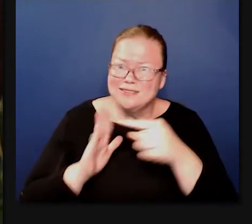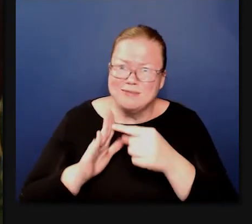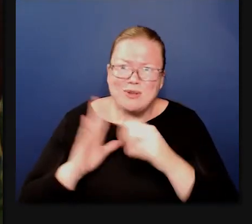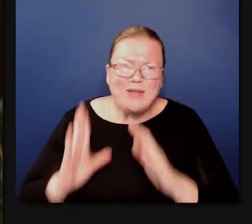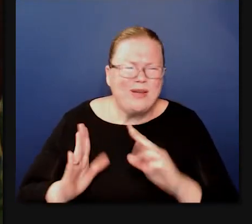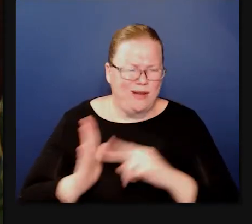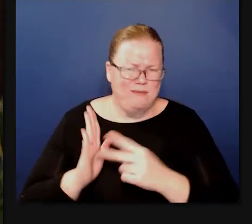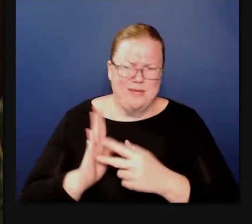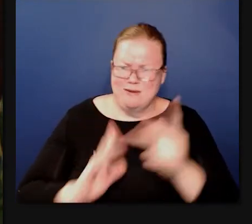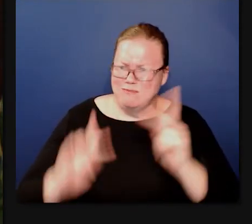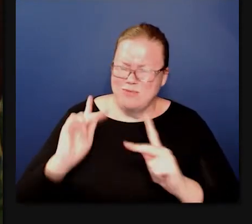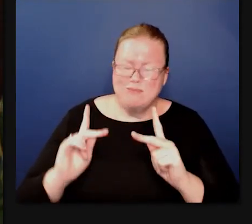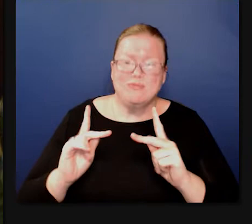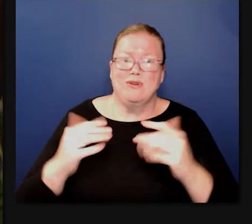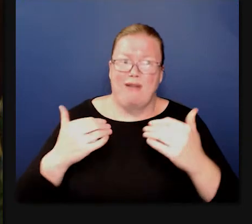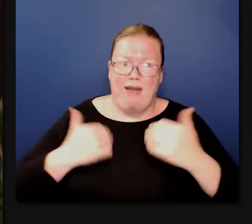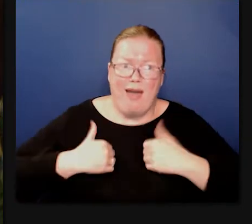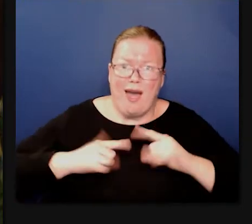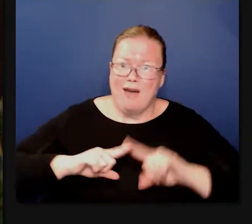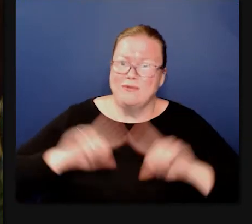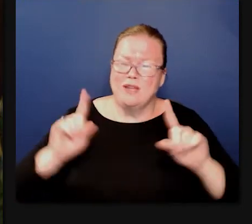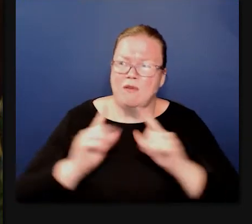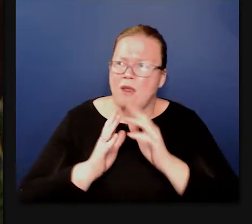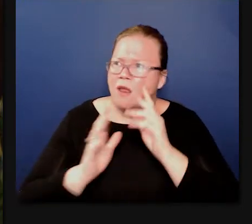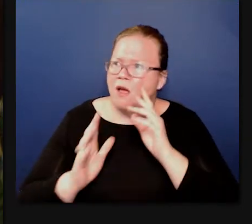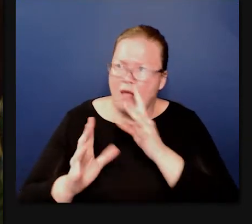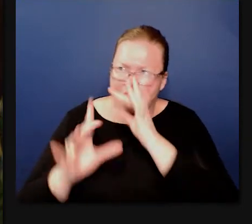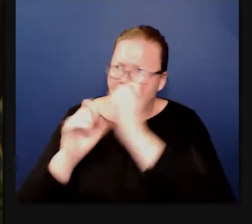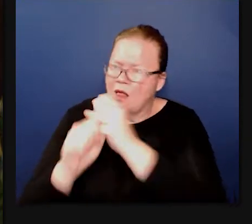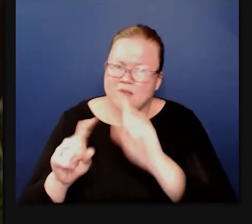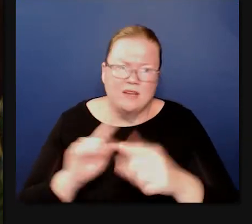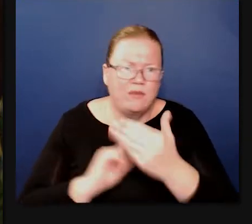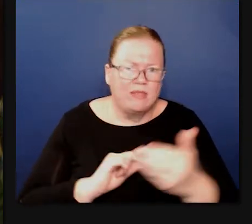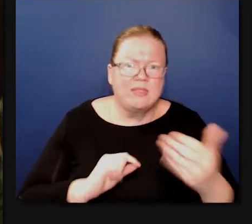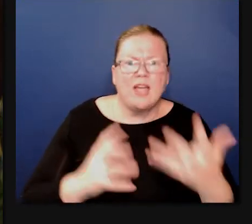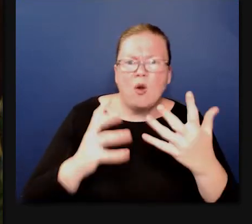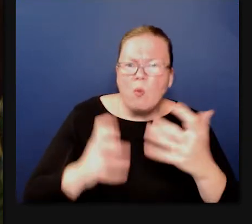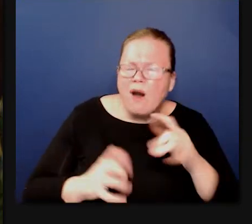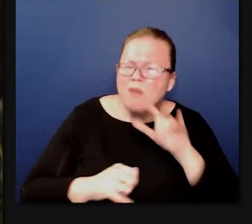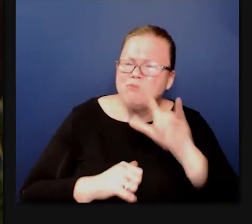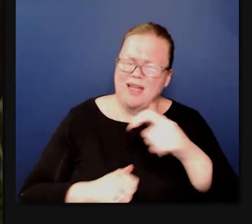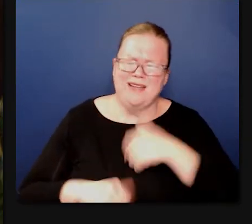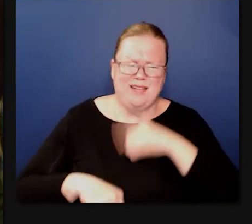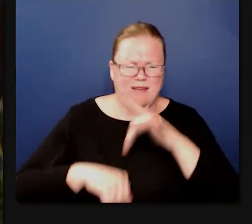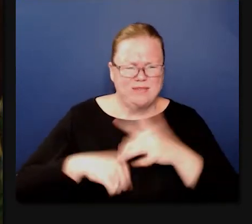where people have different affinities towards different items. They want the planes they have ridden on,